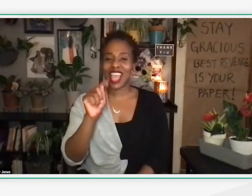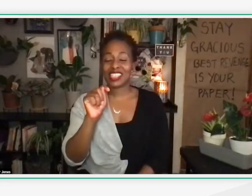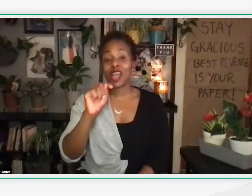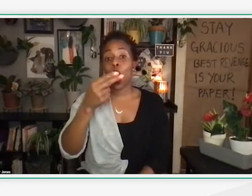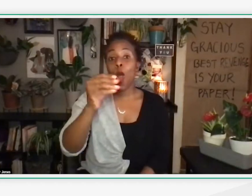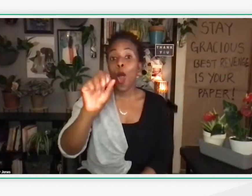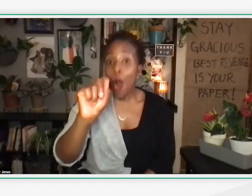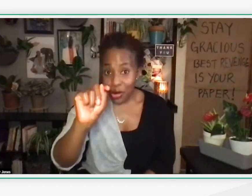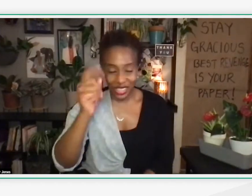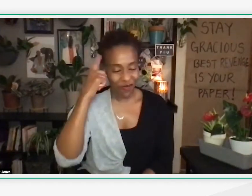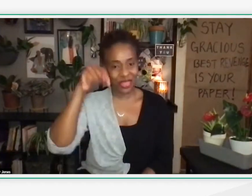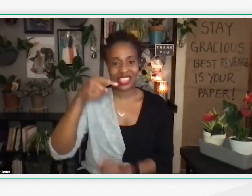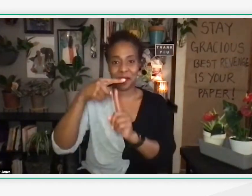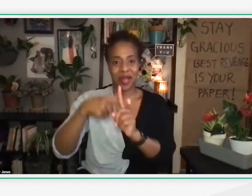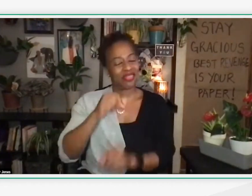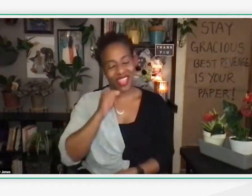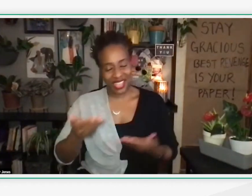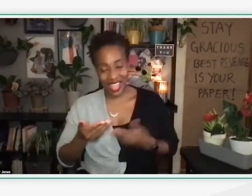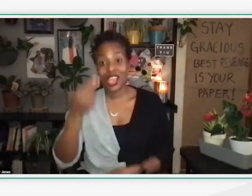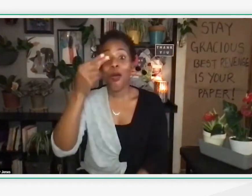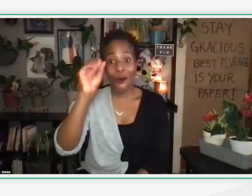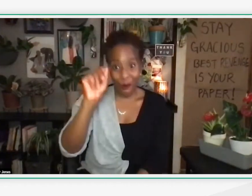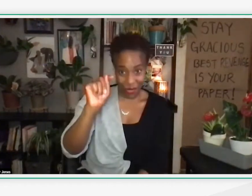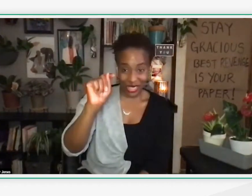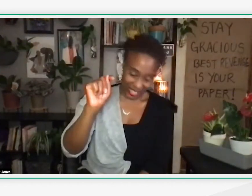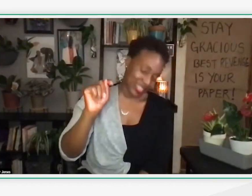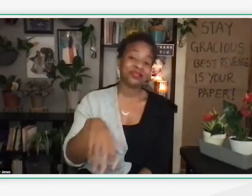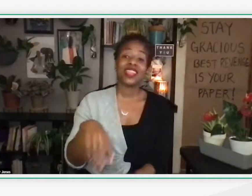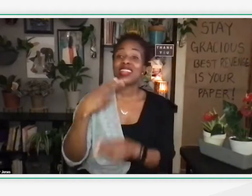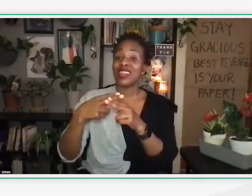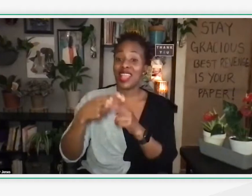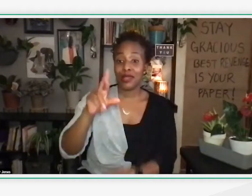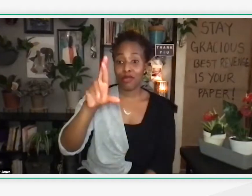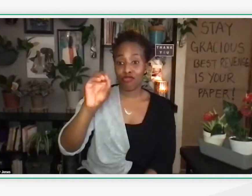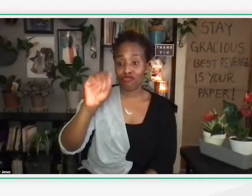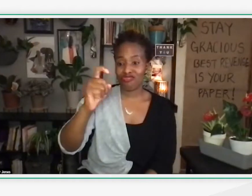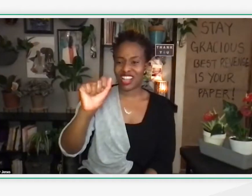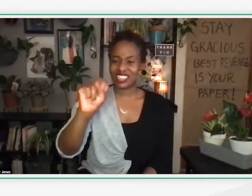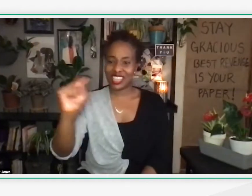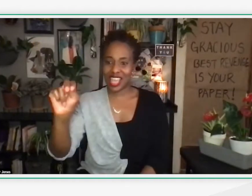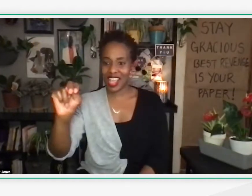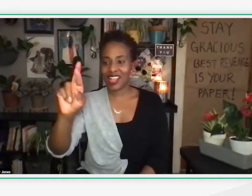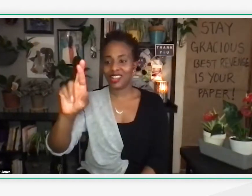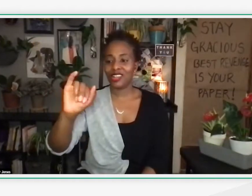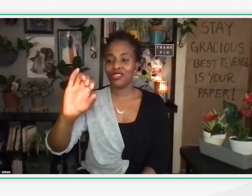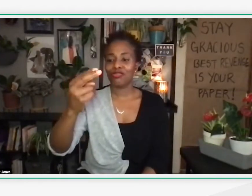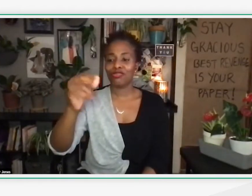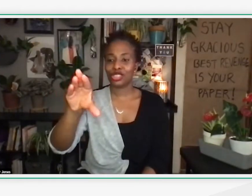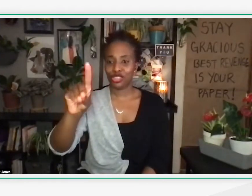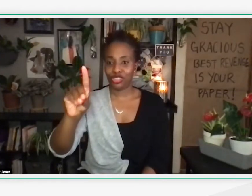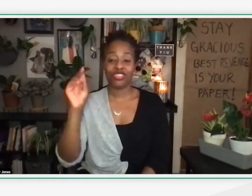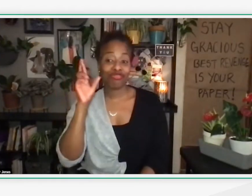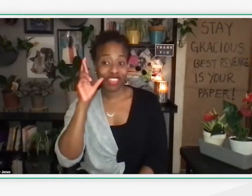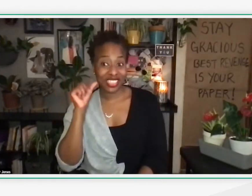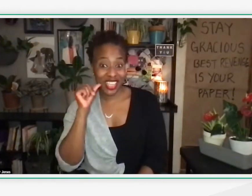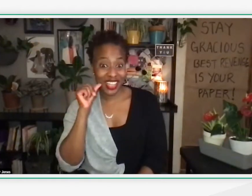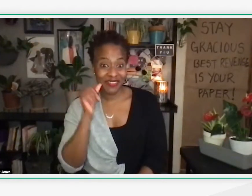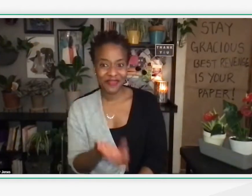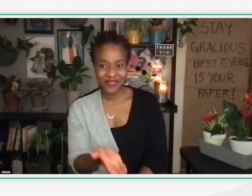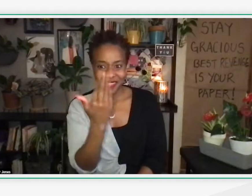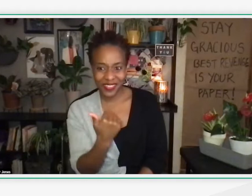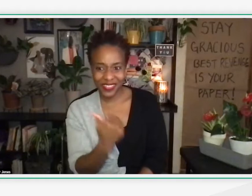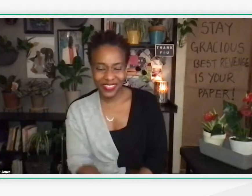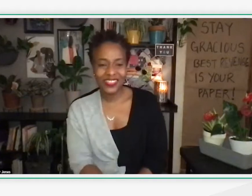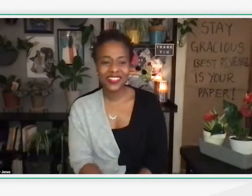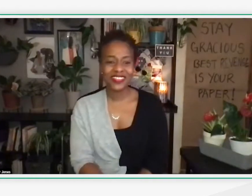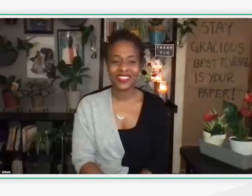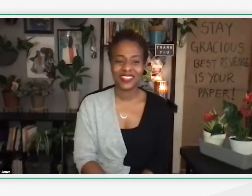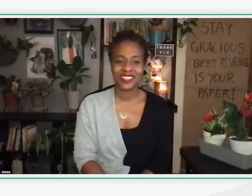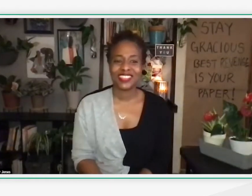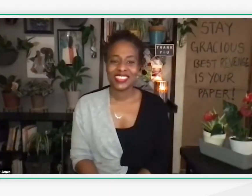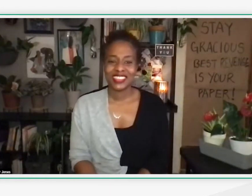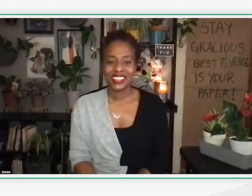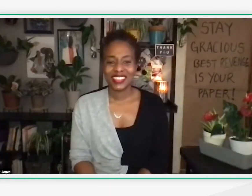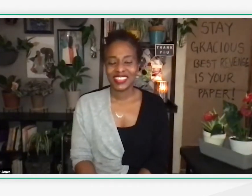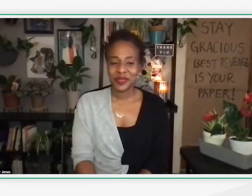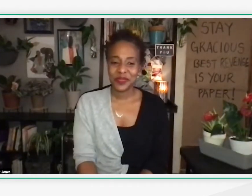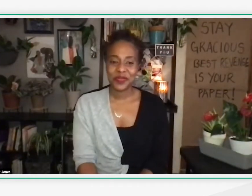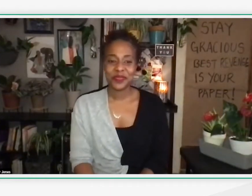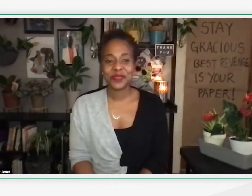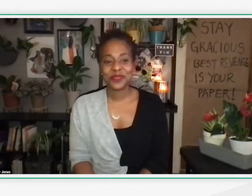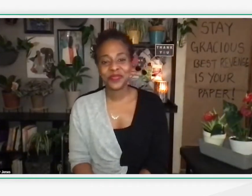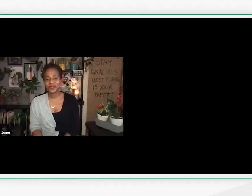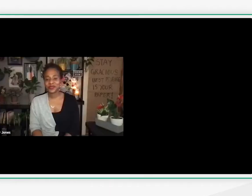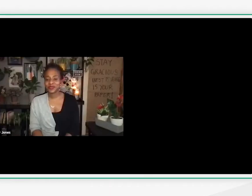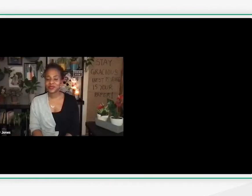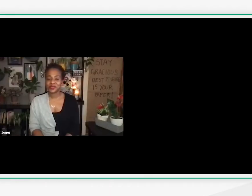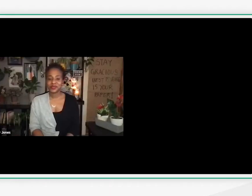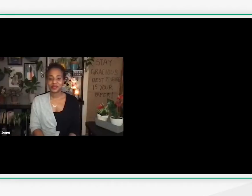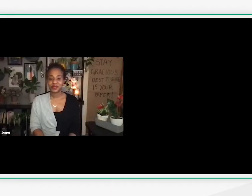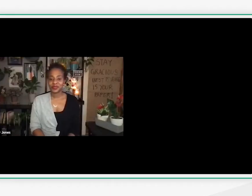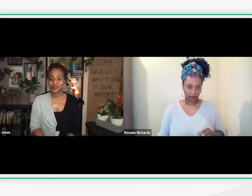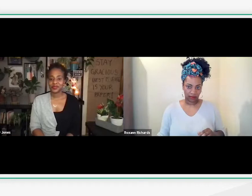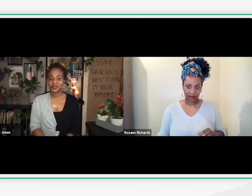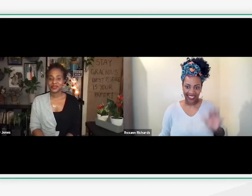Now I get to welcome our special guest host for this month, Roxanne Richards.